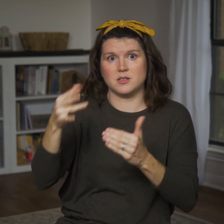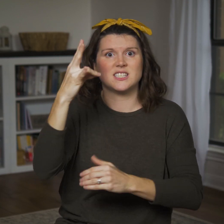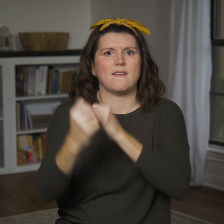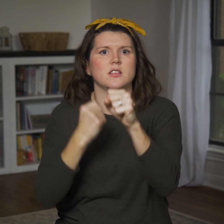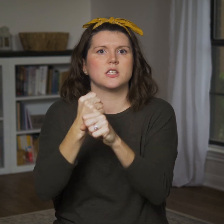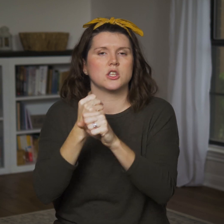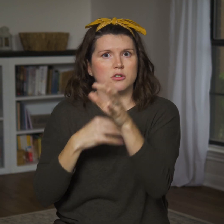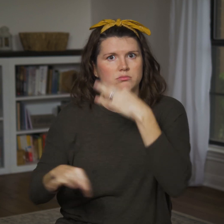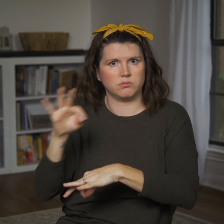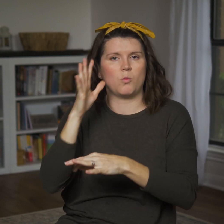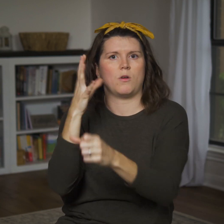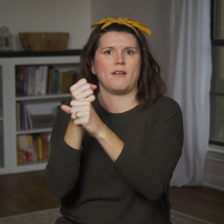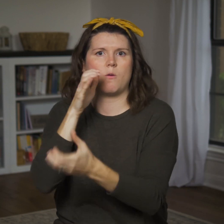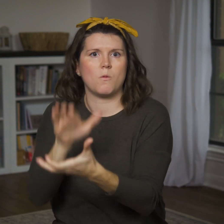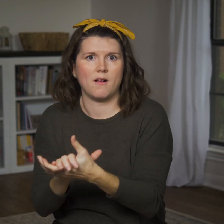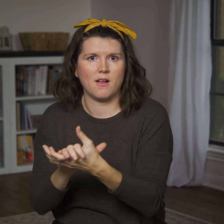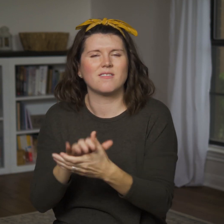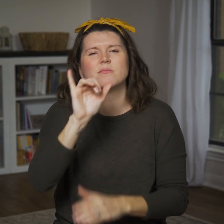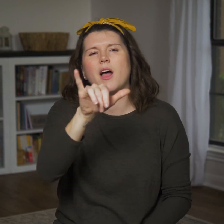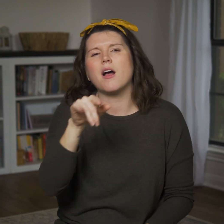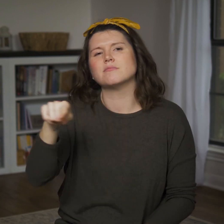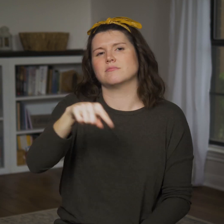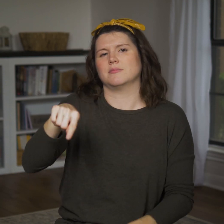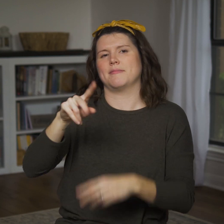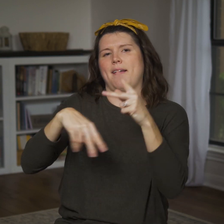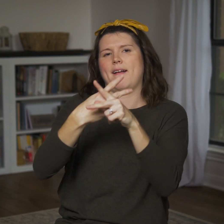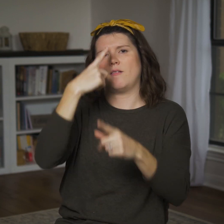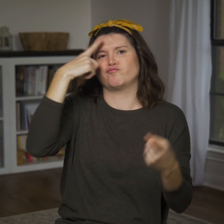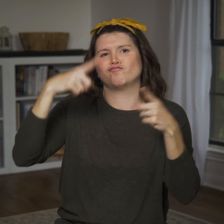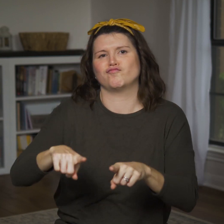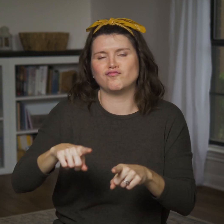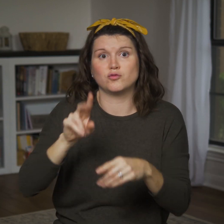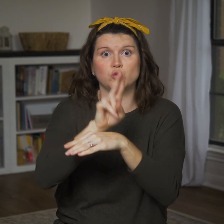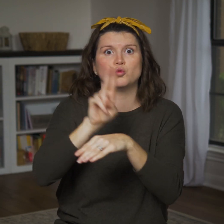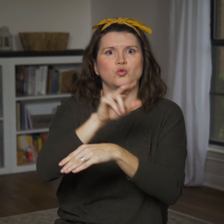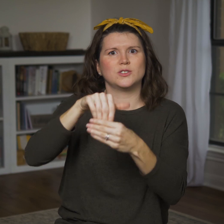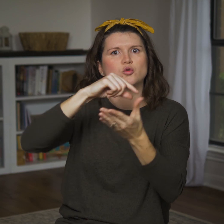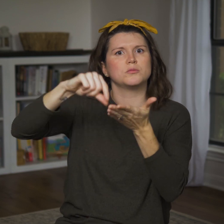7 years in exchange for a wife? That’s the kind of arrangement we see in scripture,